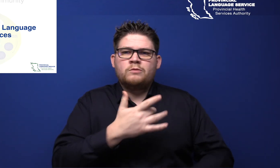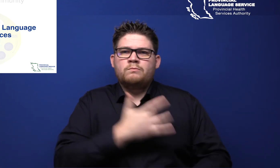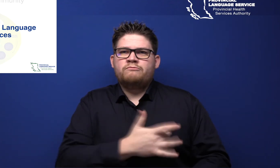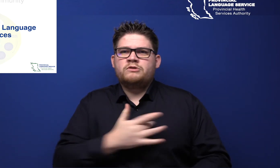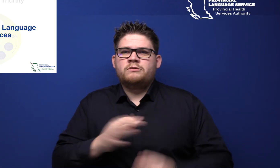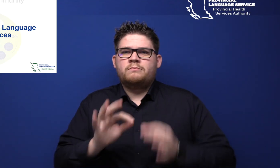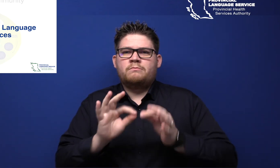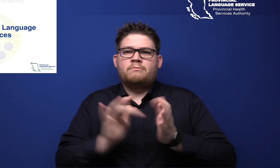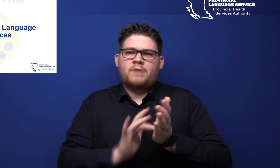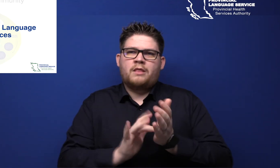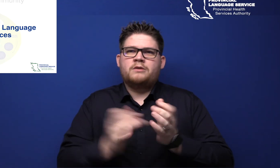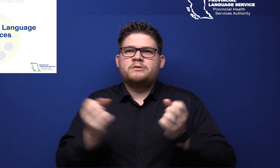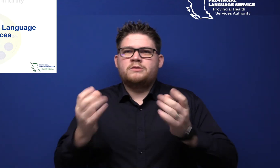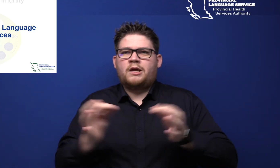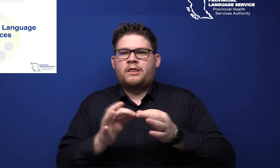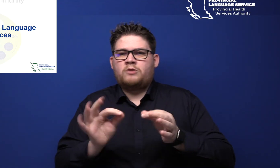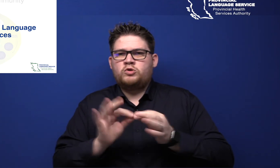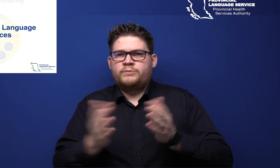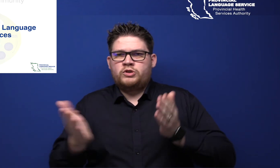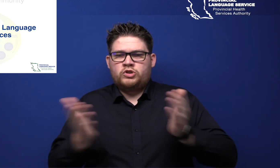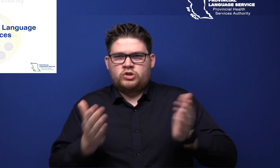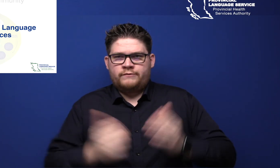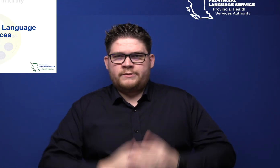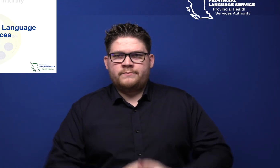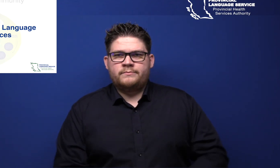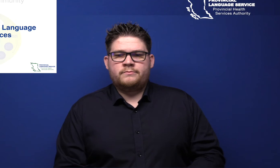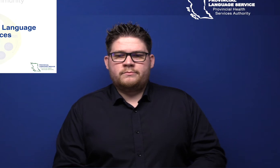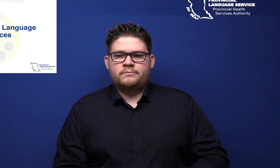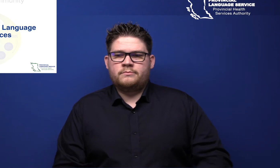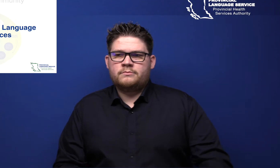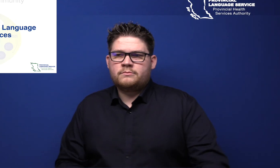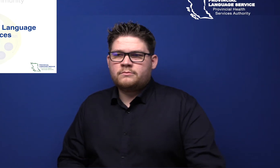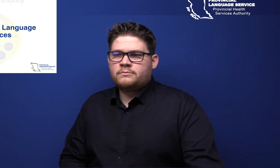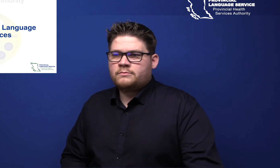FINALLY, WE'LL TALK ABOUT PROVINCIAL MEDICAL SIGN LANGUAGE INTERPRETING SERVICES.